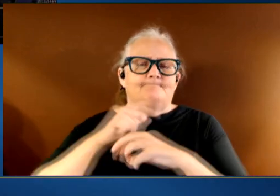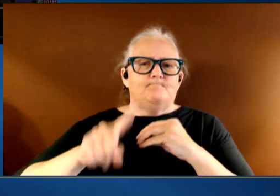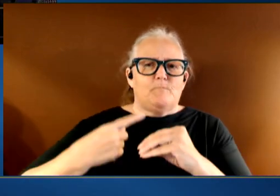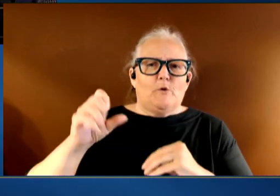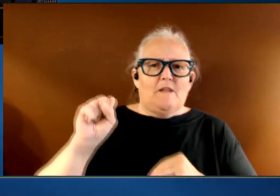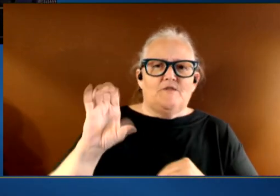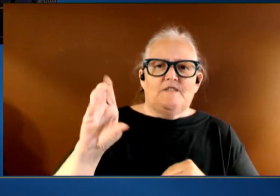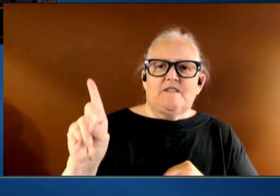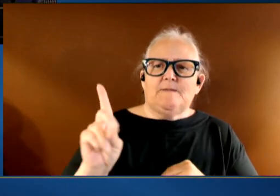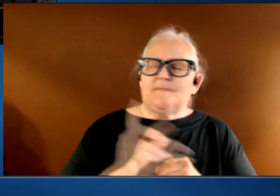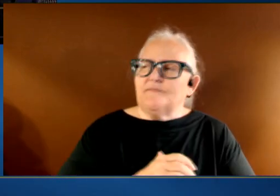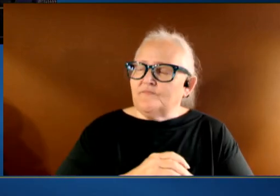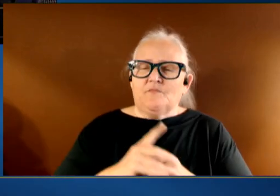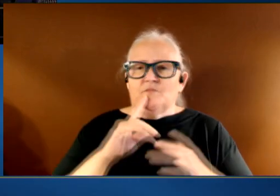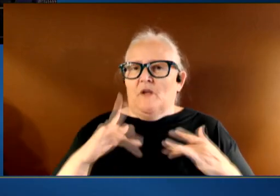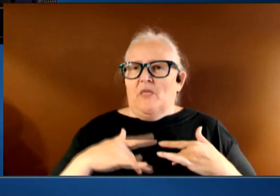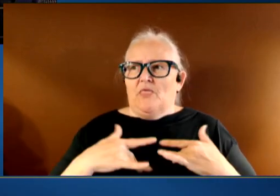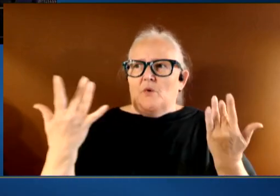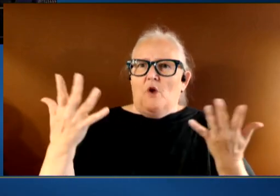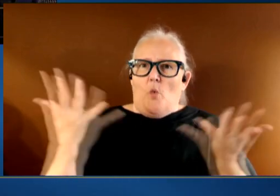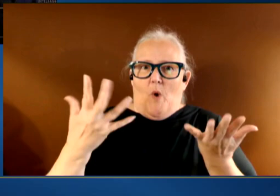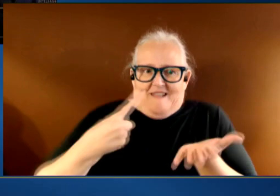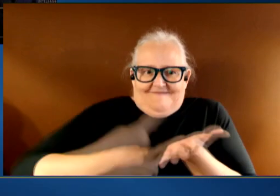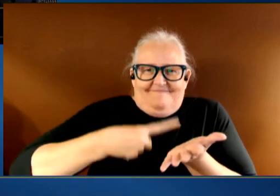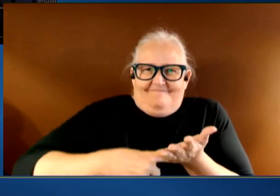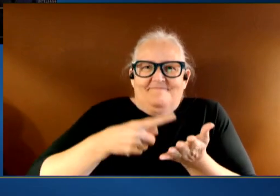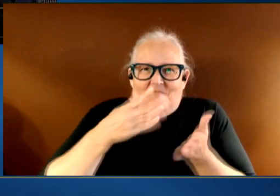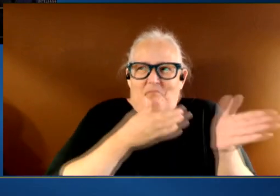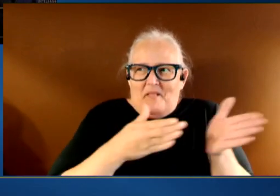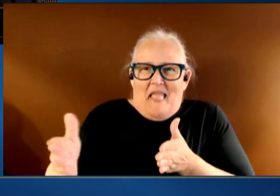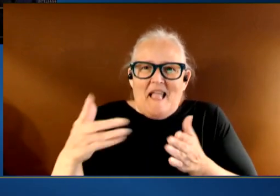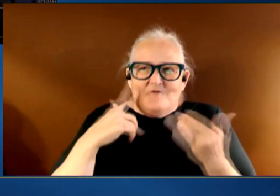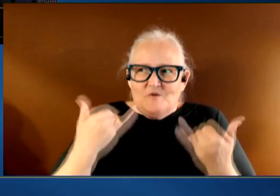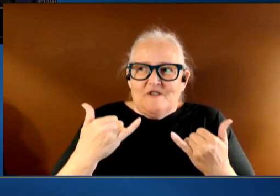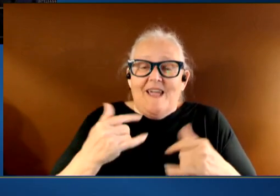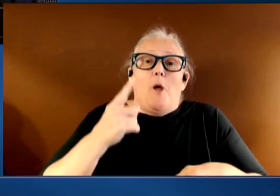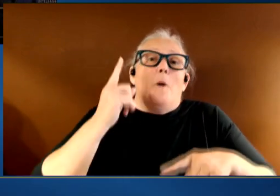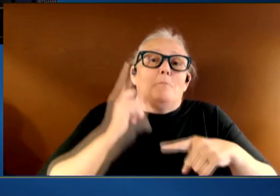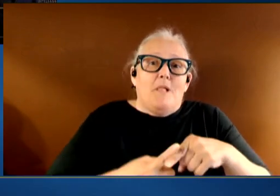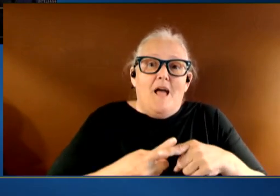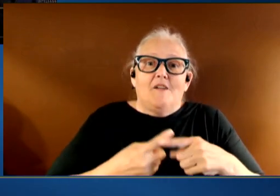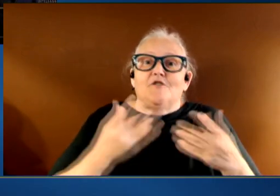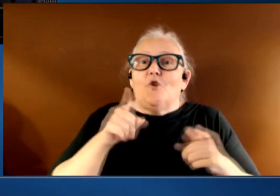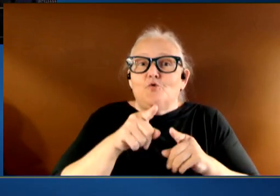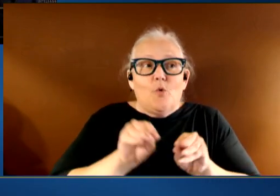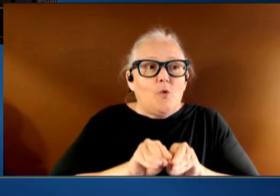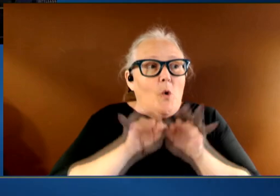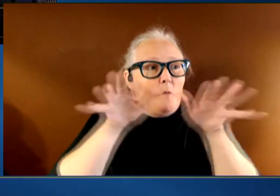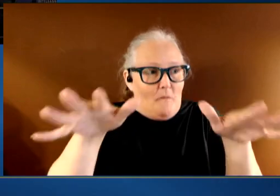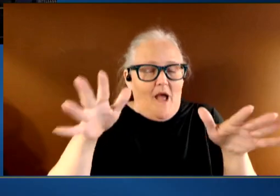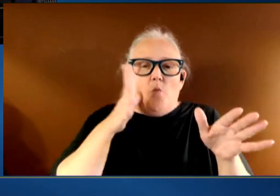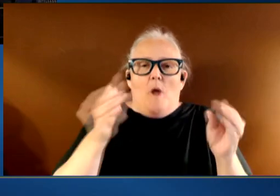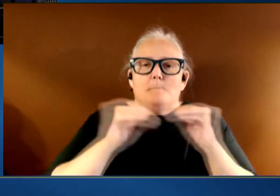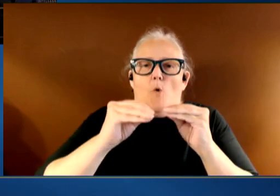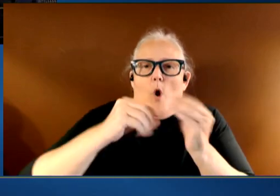I'm thrilled about the conversation that we're going to have, but also about the conversations that you all will continue to have and the work that will come out of all of our